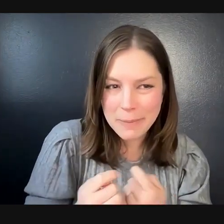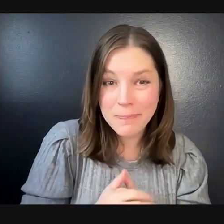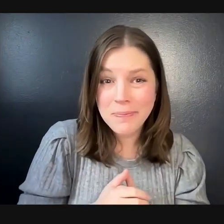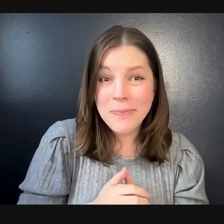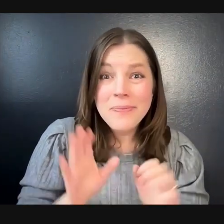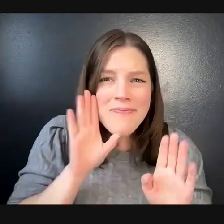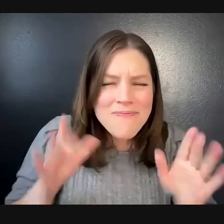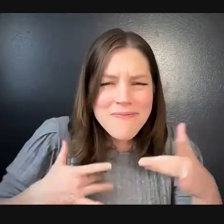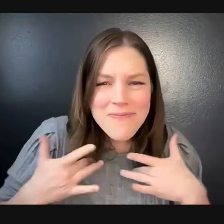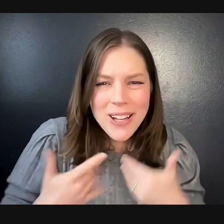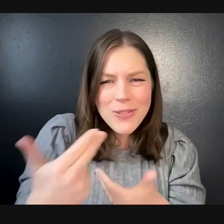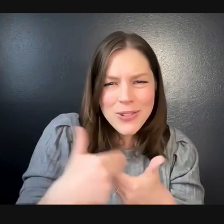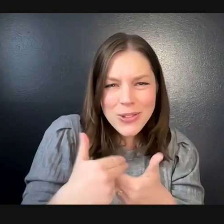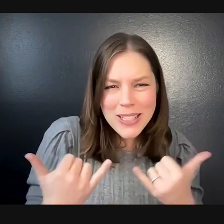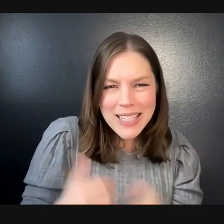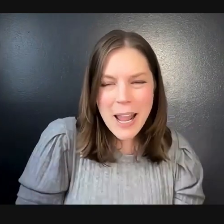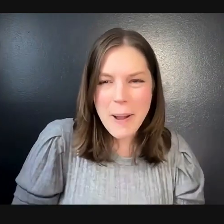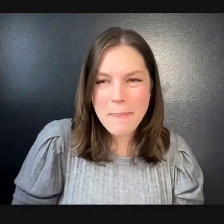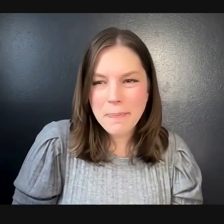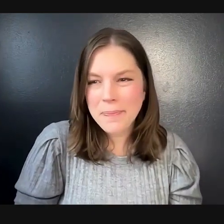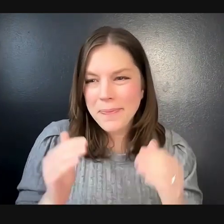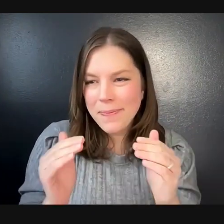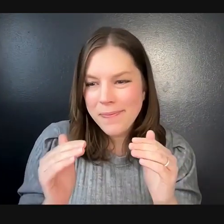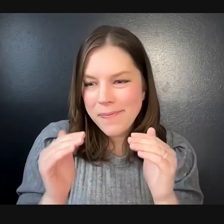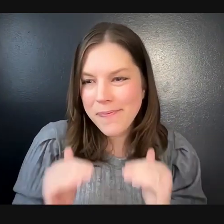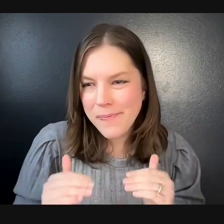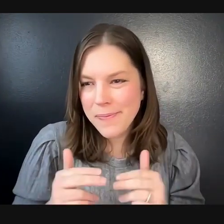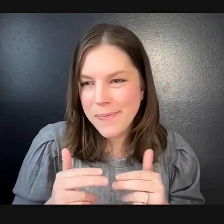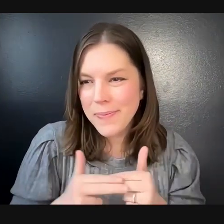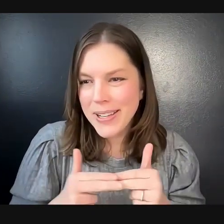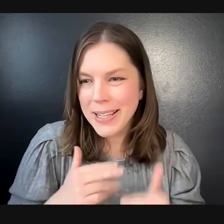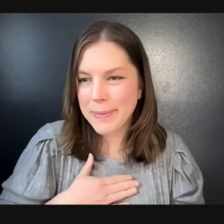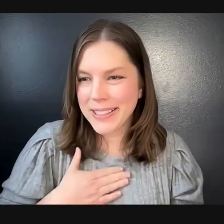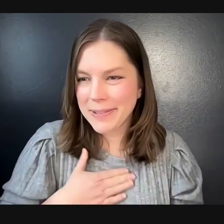And I'm so happy you're with us today. OK. Let's go to the next slide.